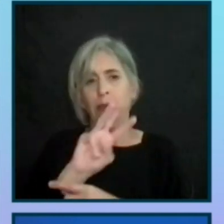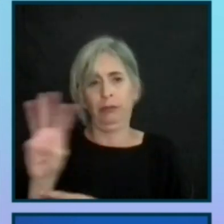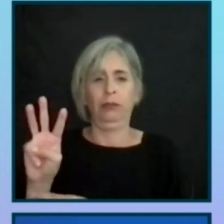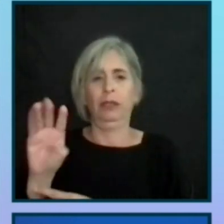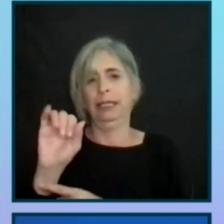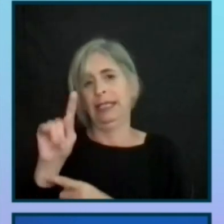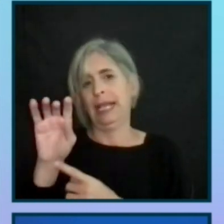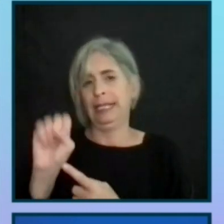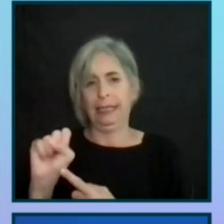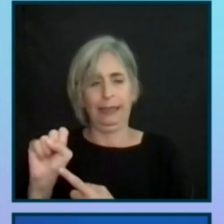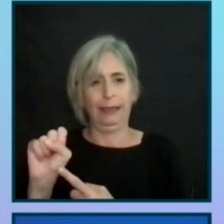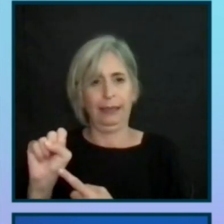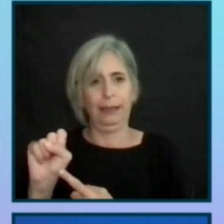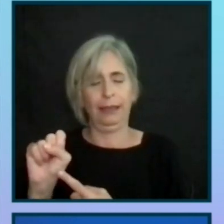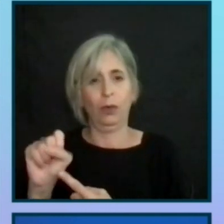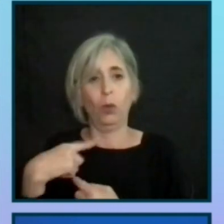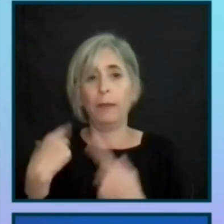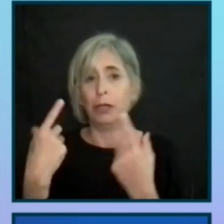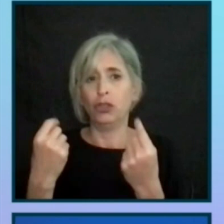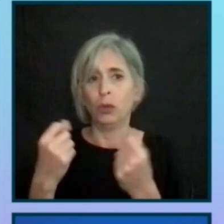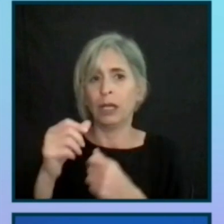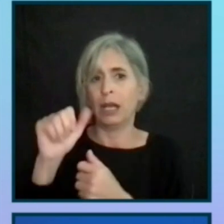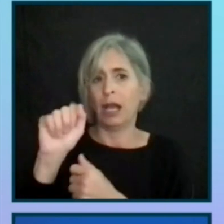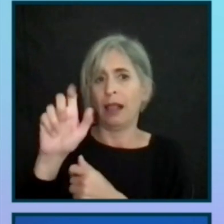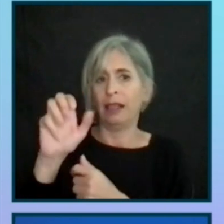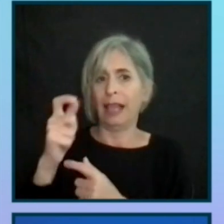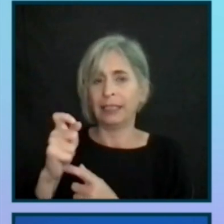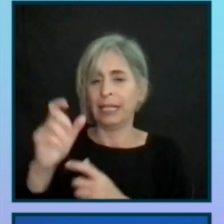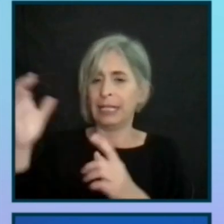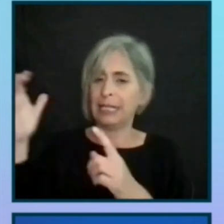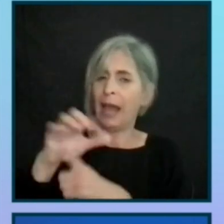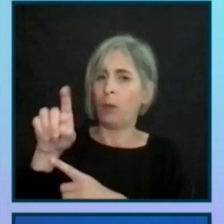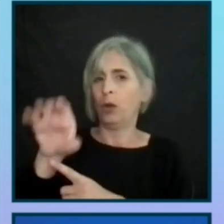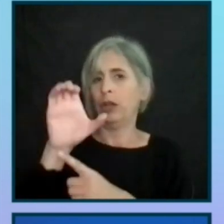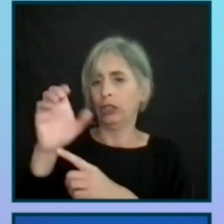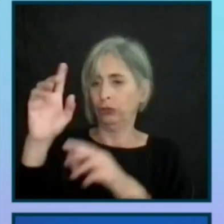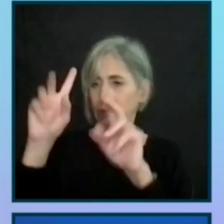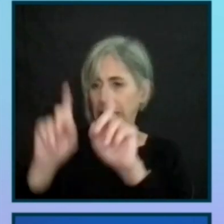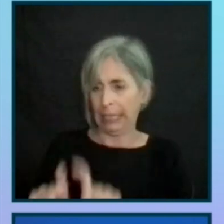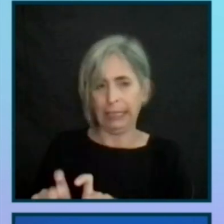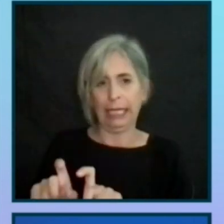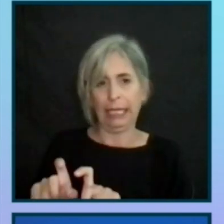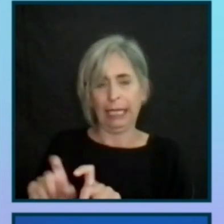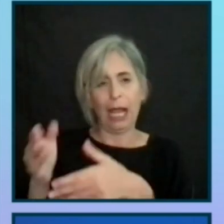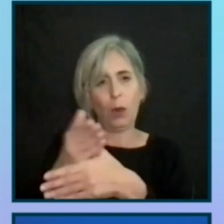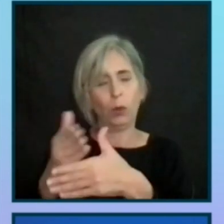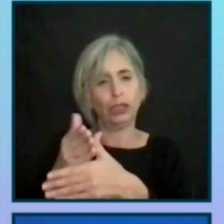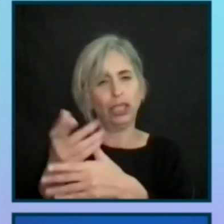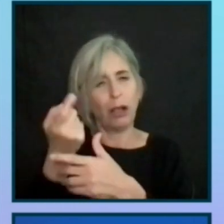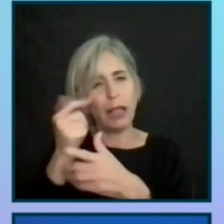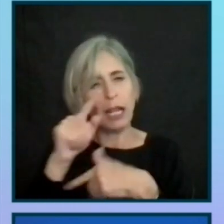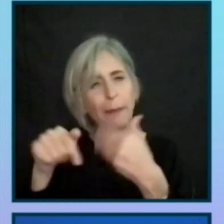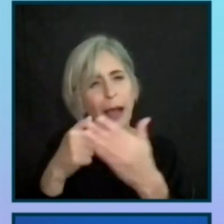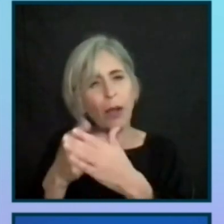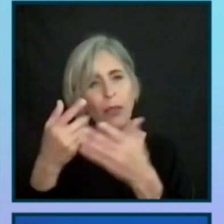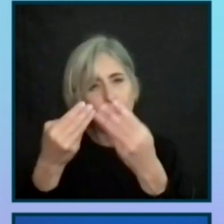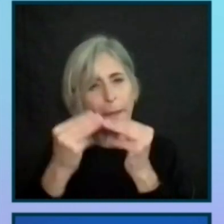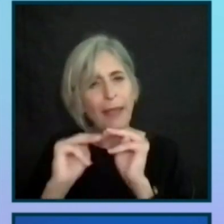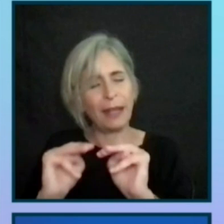we've been doing an Alexa Top 100 website testing. I'll share a bit about the methodology.